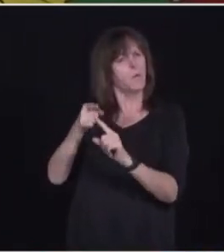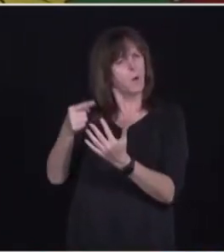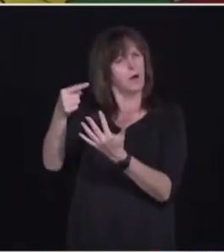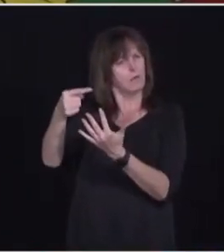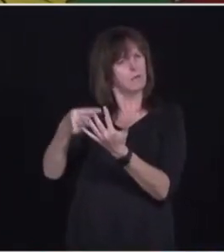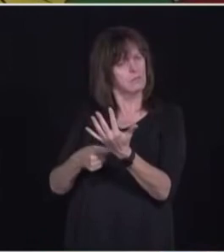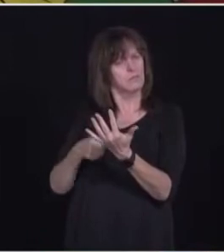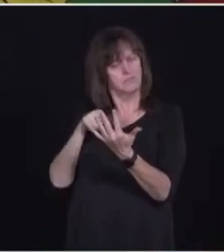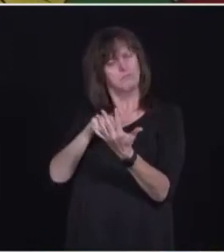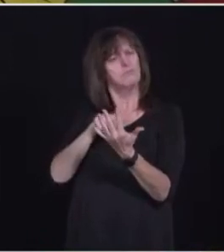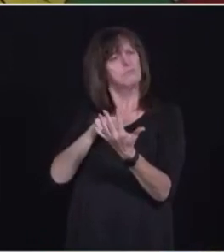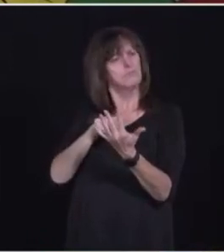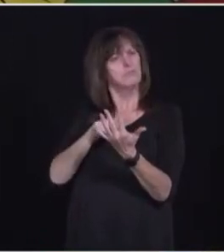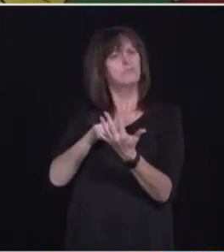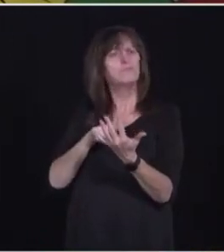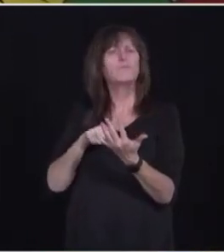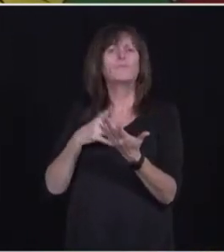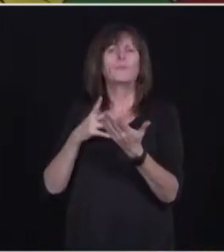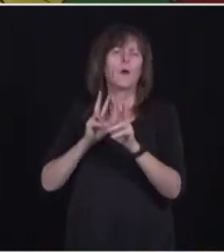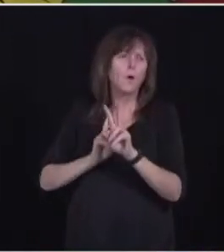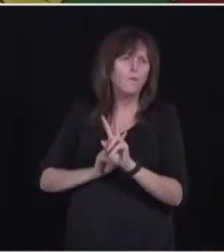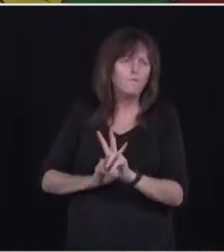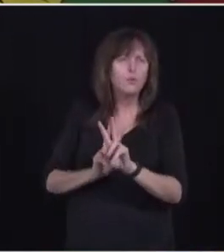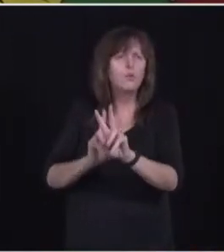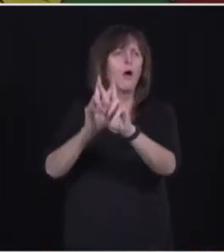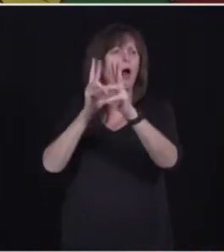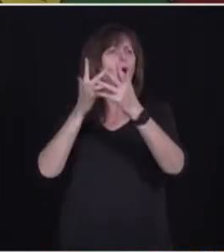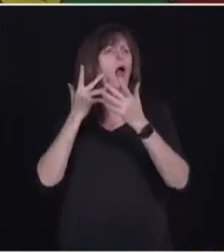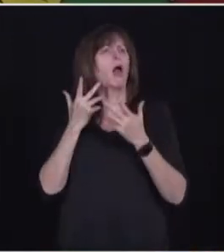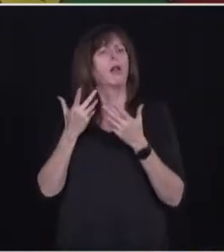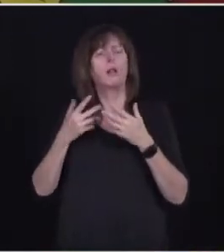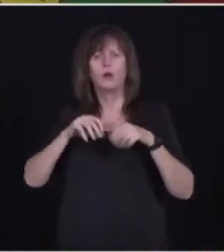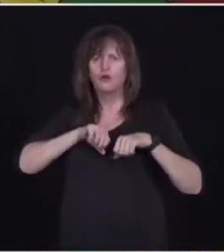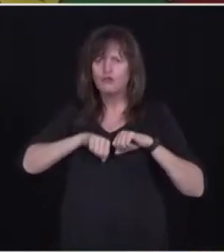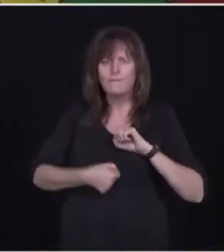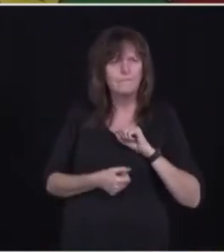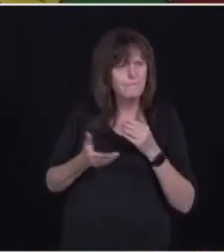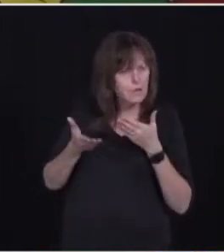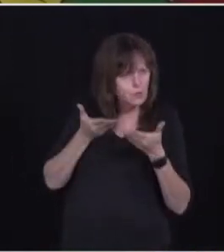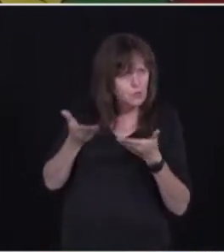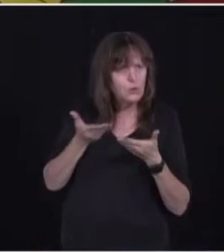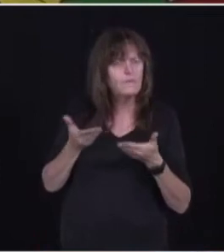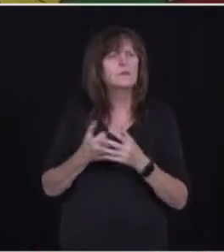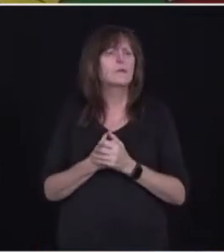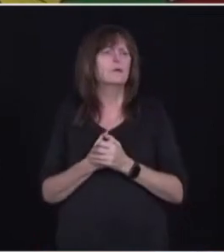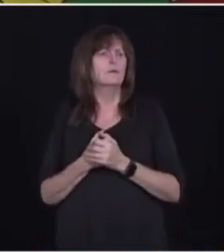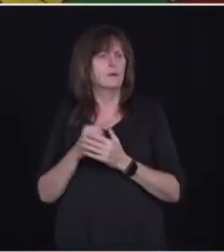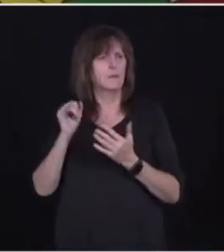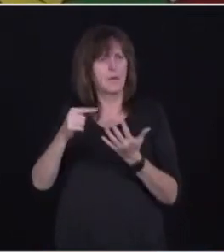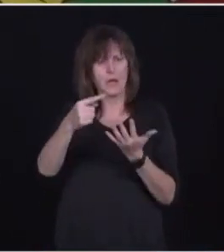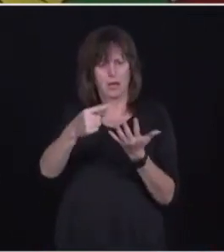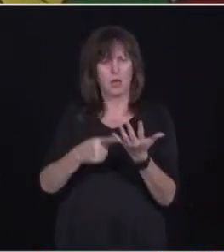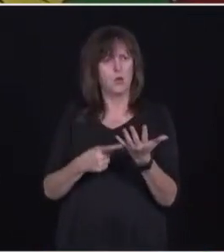but I wanted to ask you about the findings about funeral and bereavement services, she says she found some of them